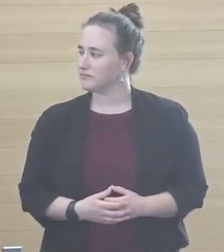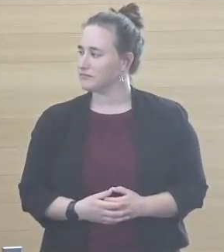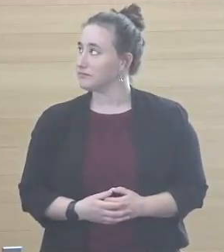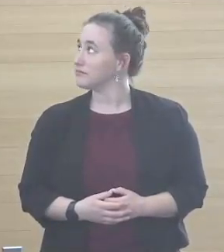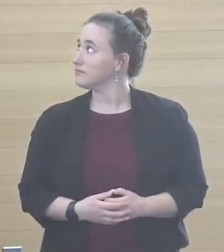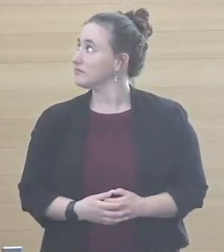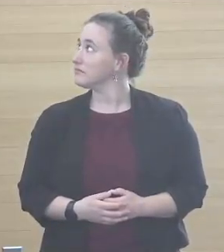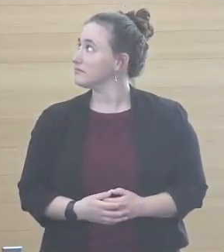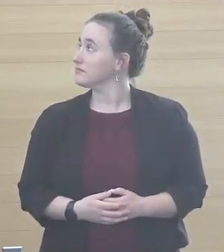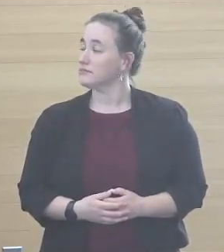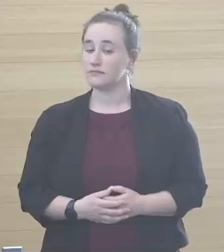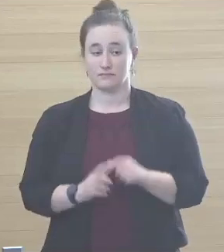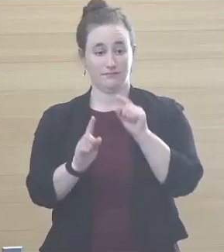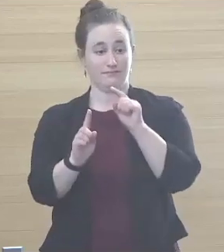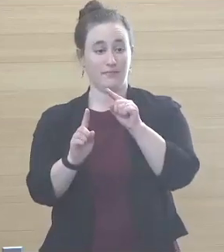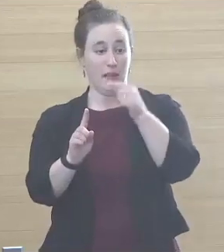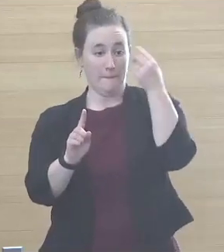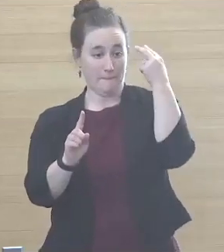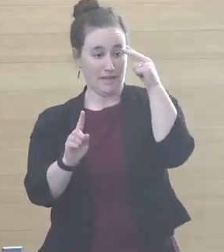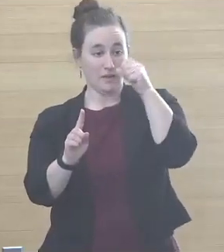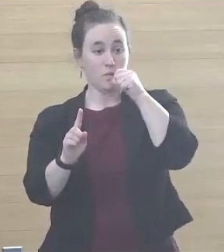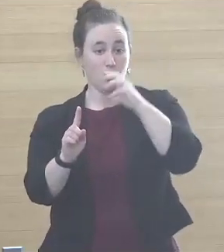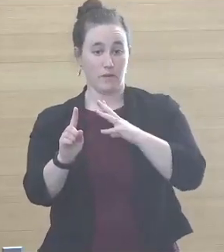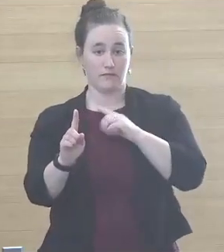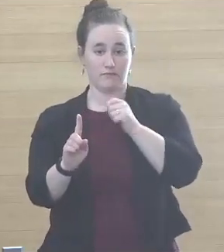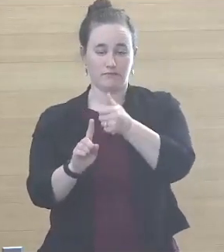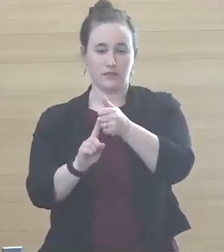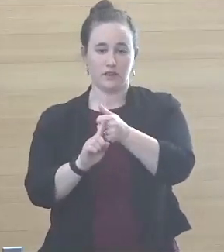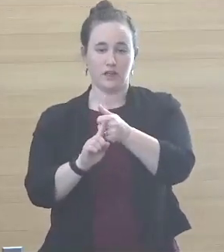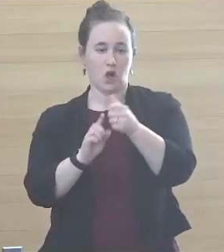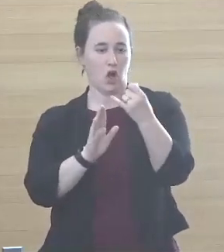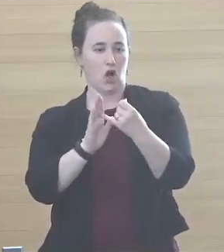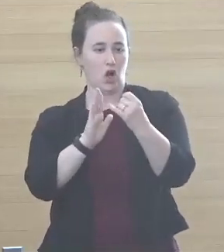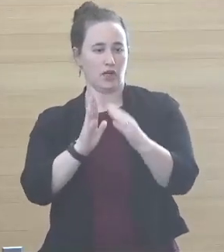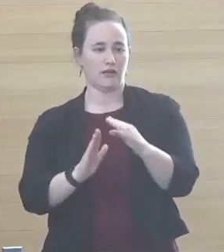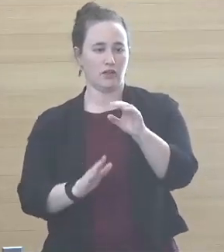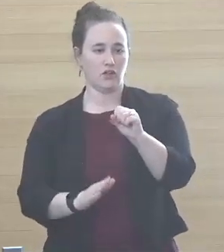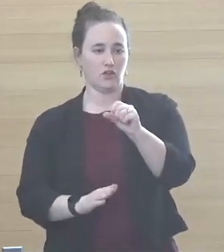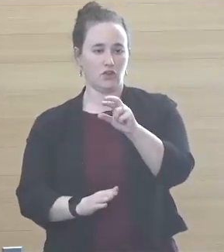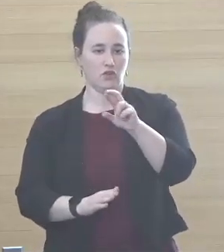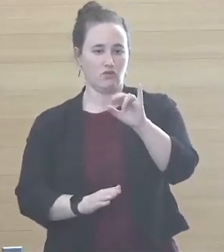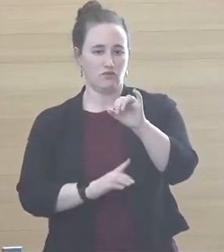This Mexican woman was a surrealist artist with disabilities and began creating